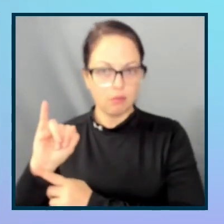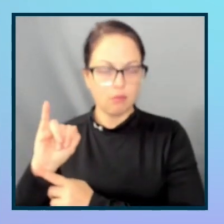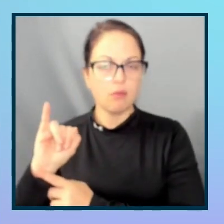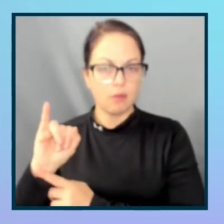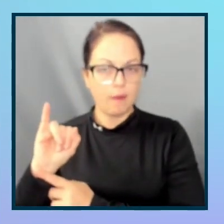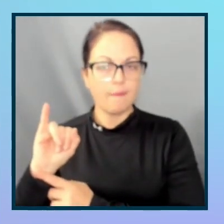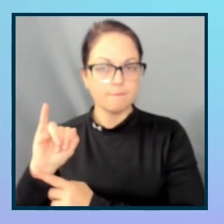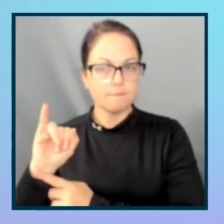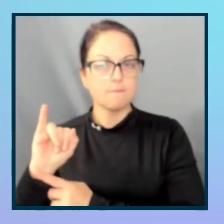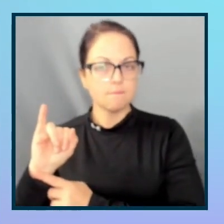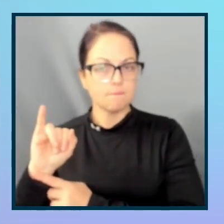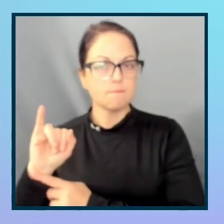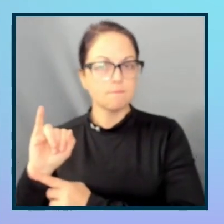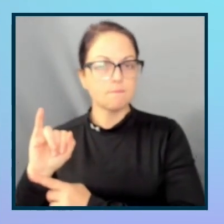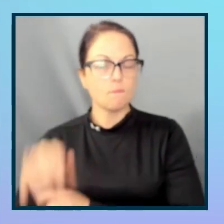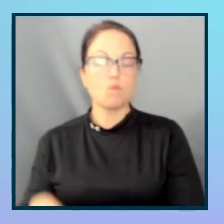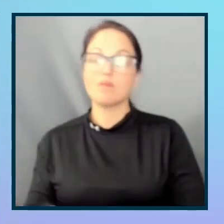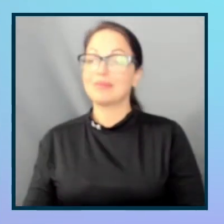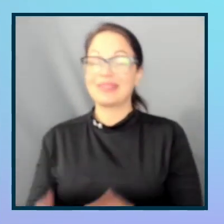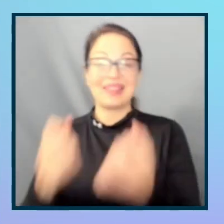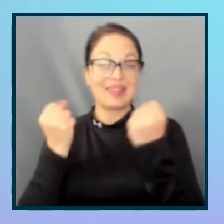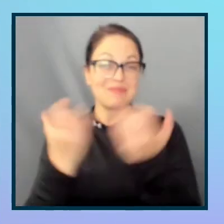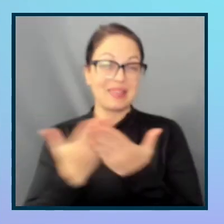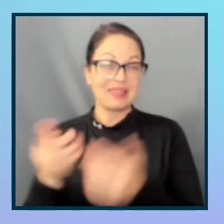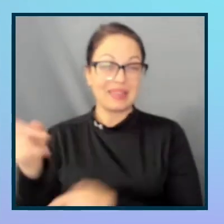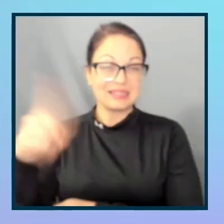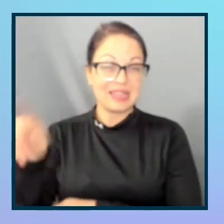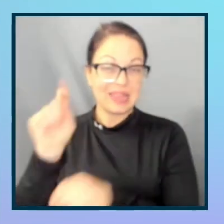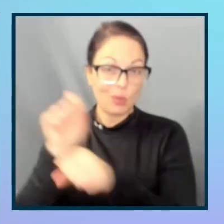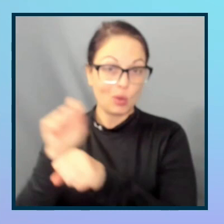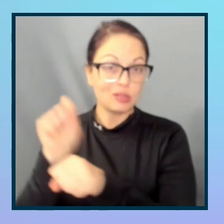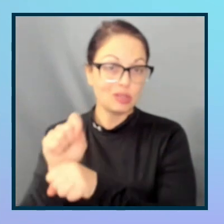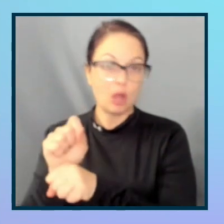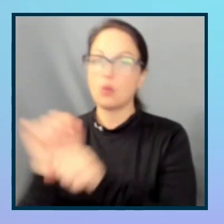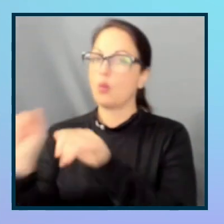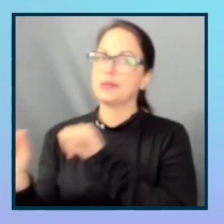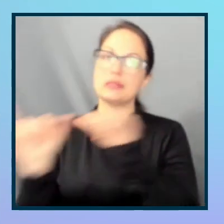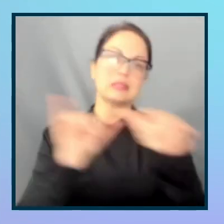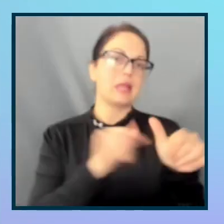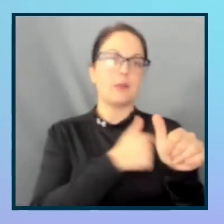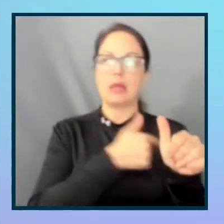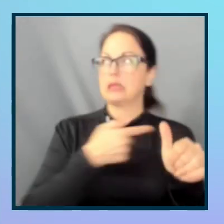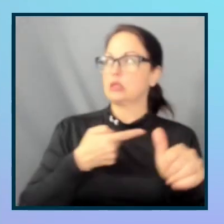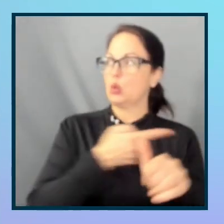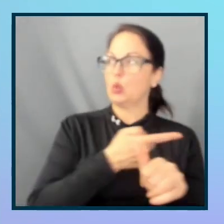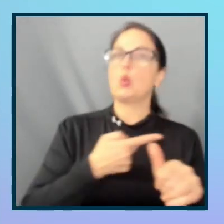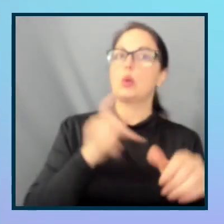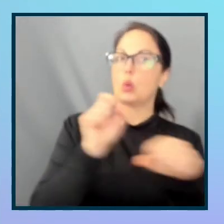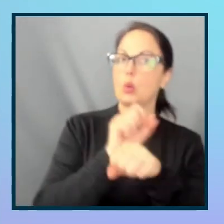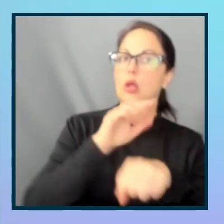a lot of the stuff that they worked on was actually part of what we were working on. For instance, more inclusive interviewing processes